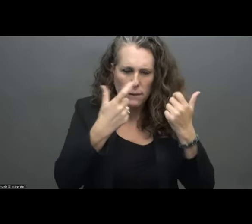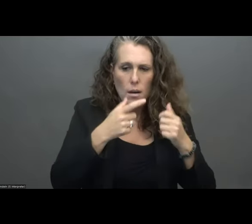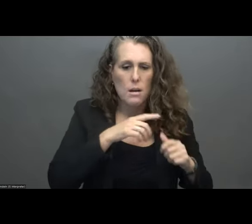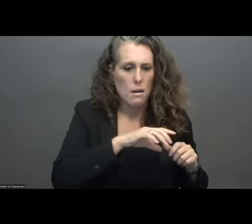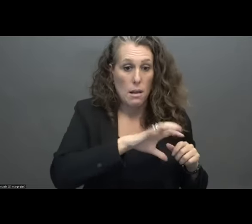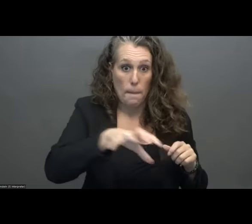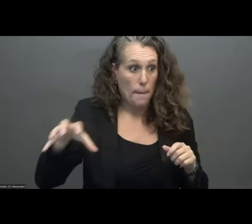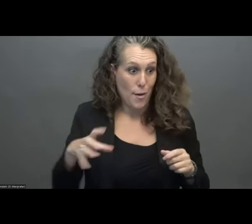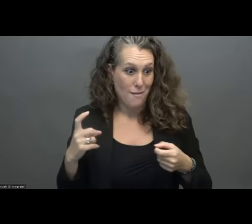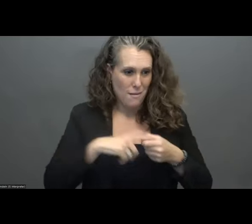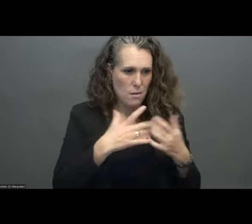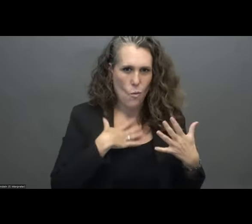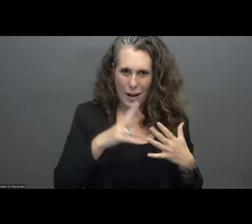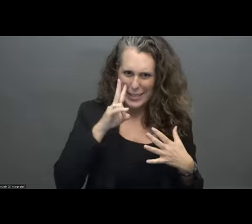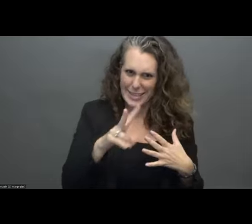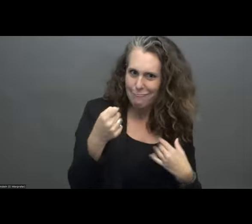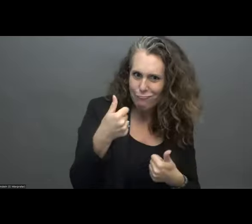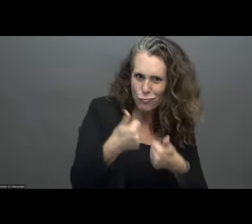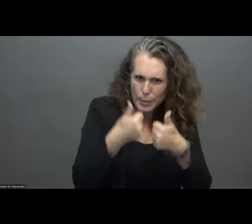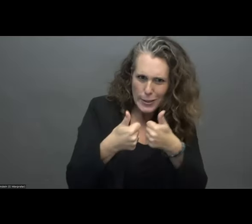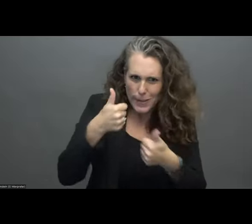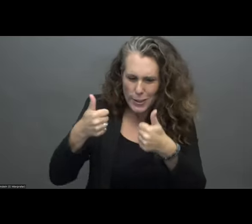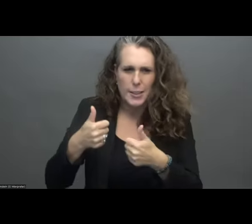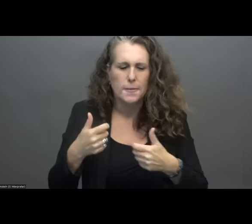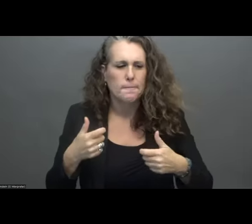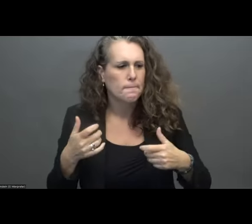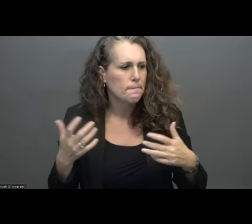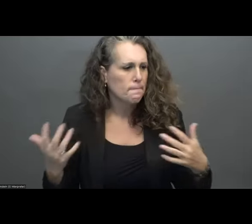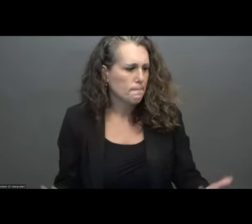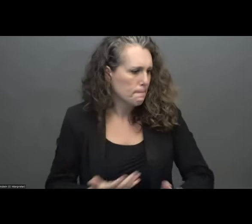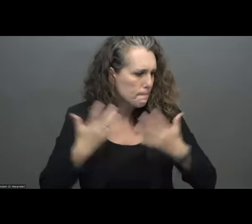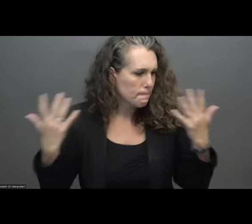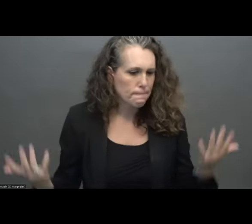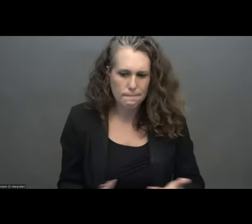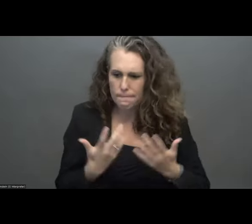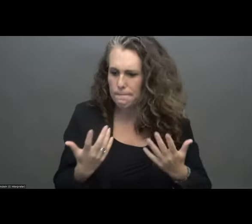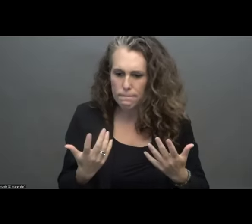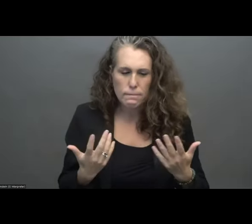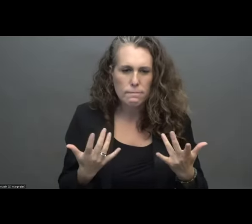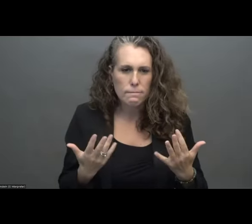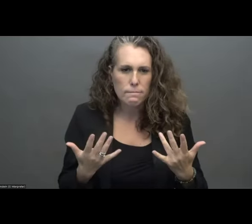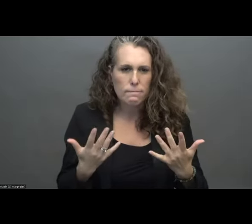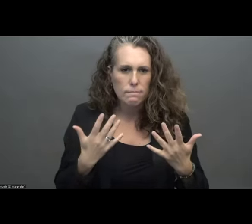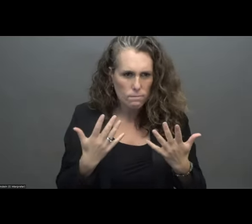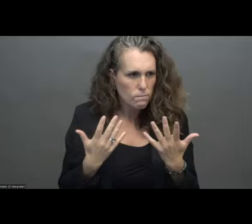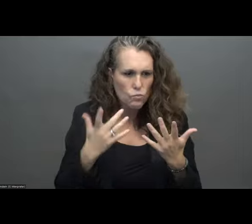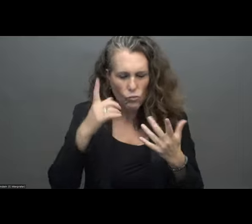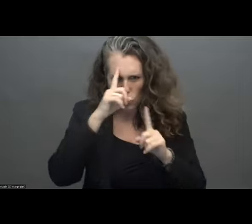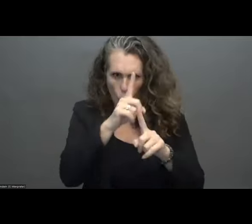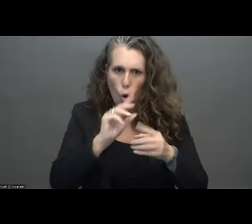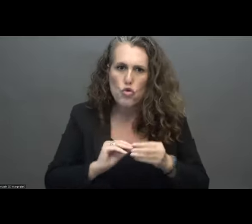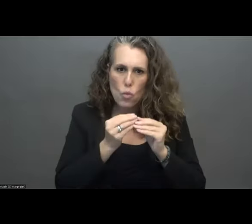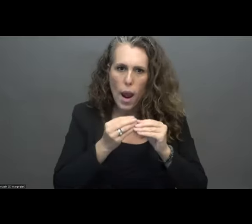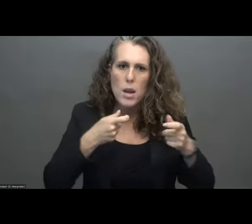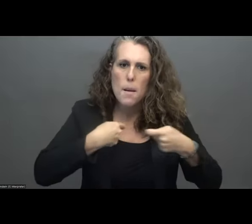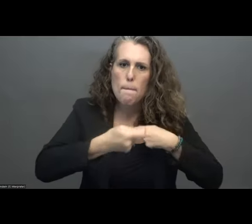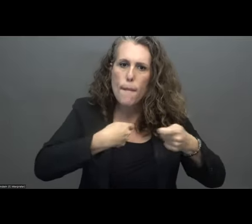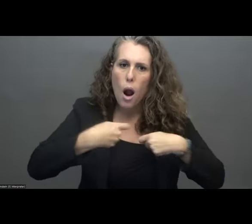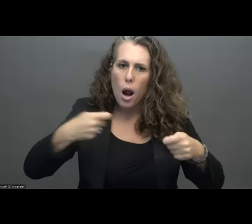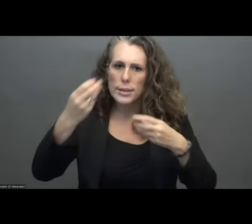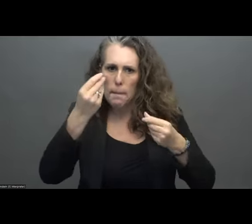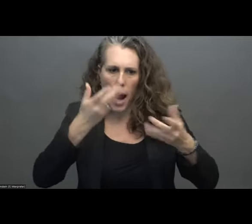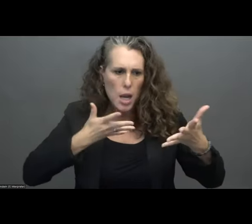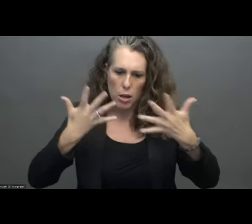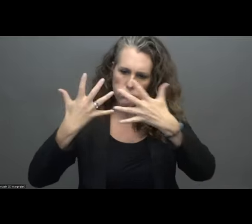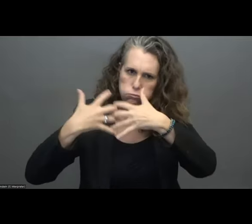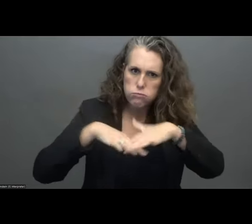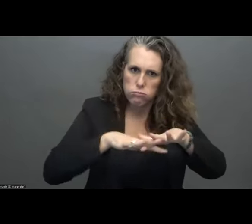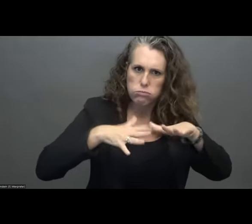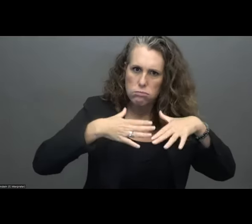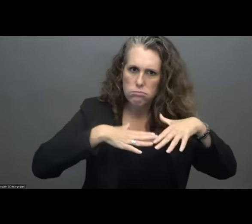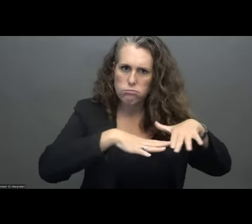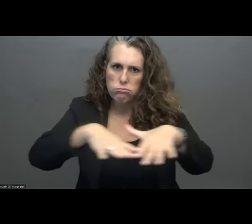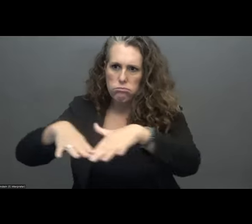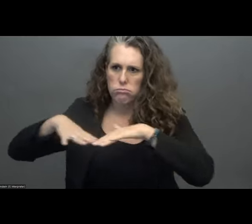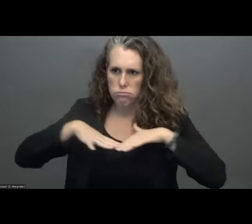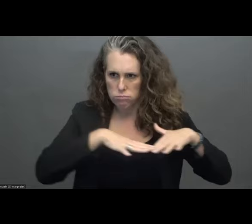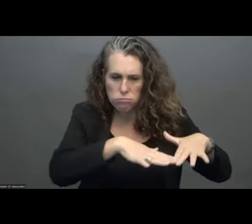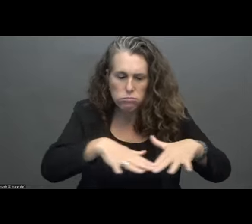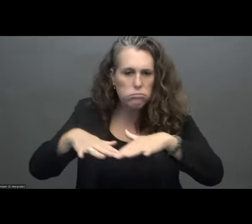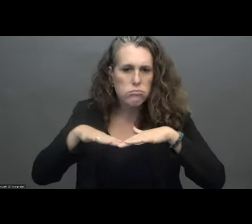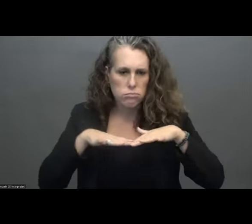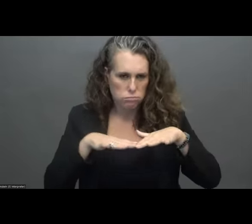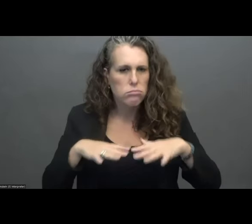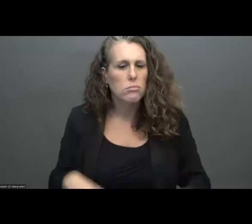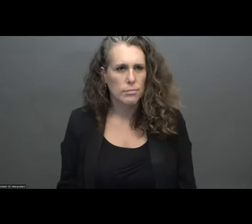16:07:17 was a month or so do movement. 16:07:21 So not quite ready but it was I want